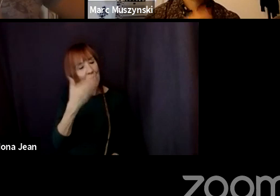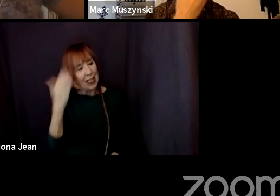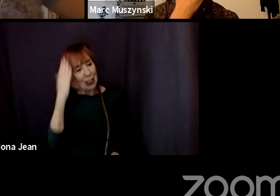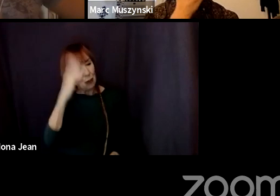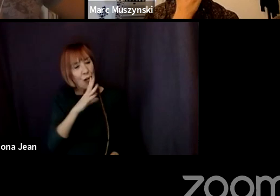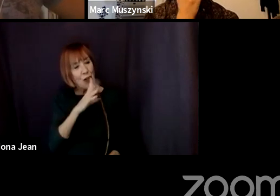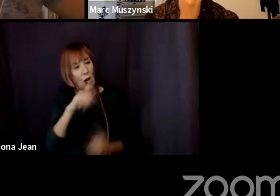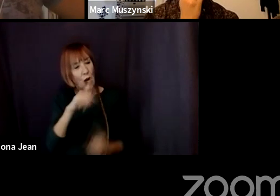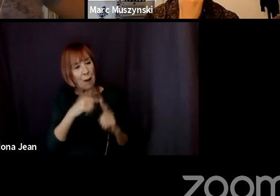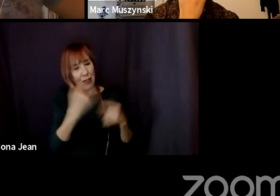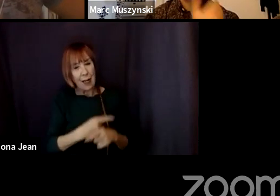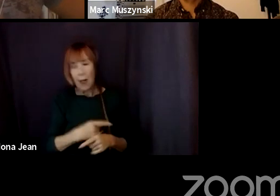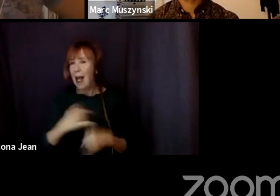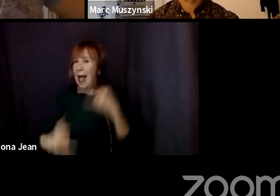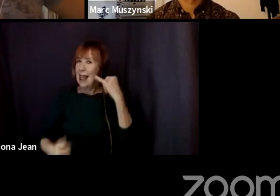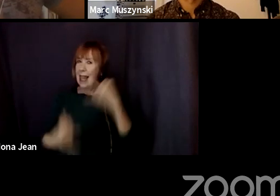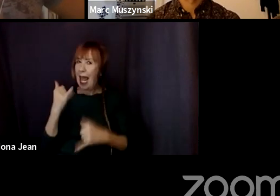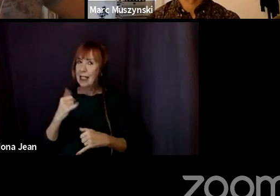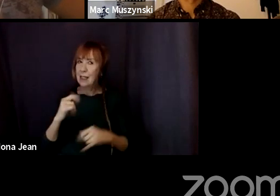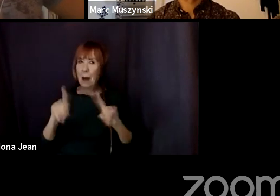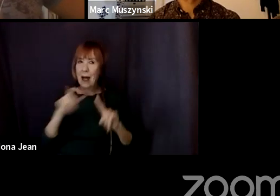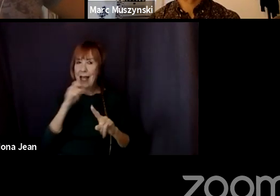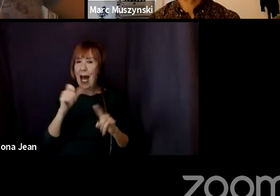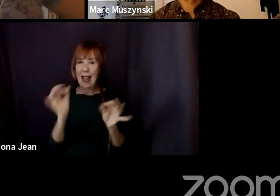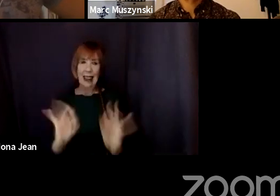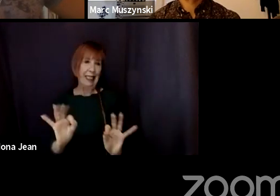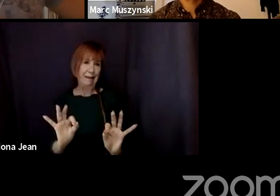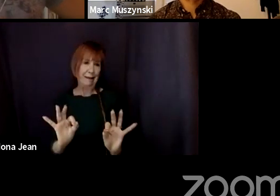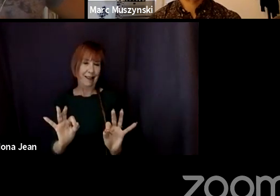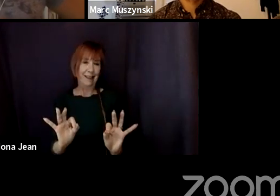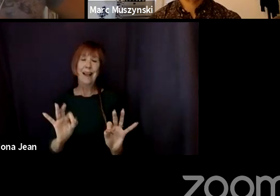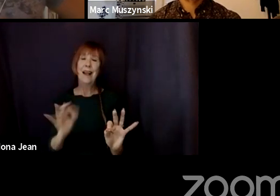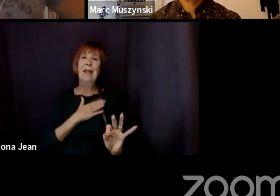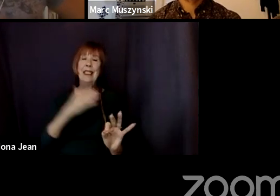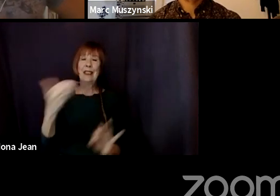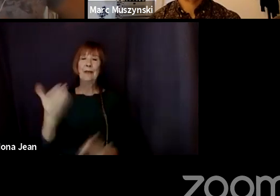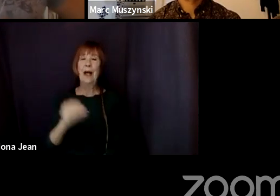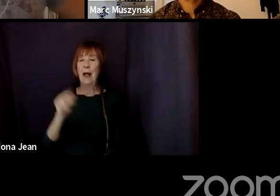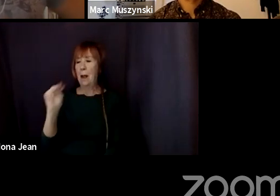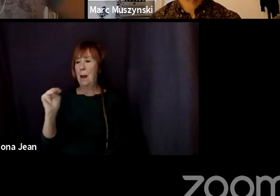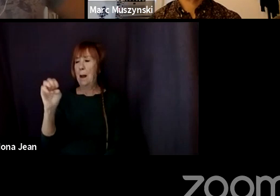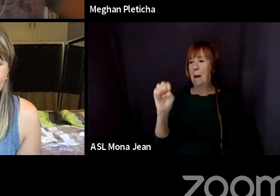All right, last but not least, please welcome Meghan Pleticha.